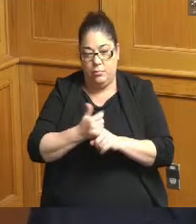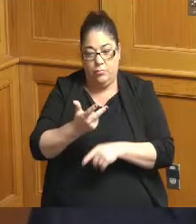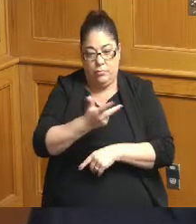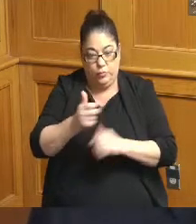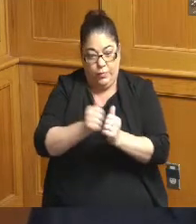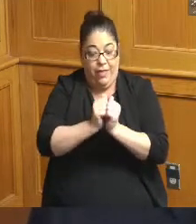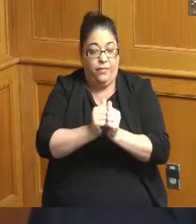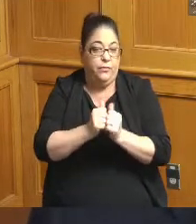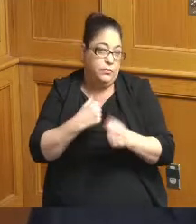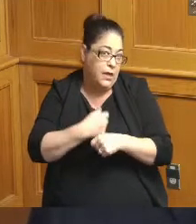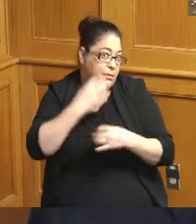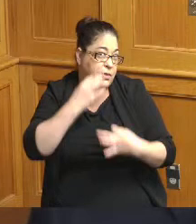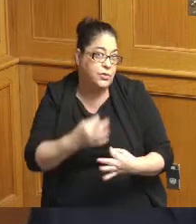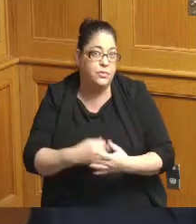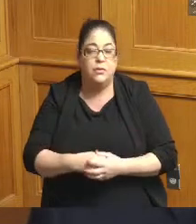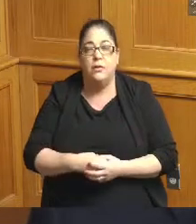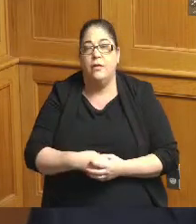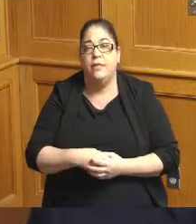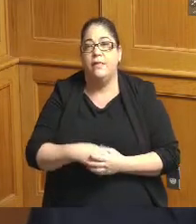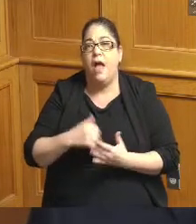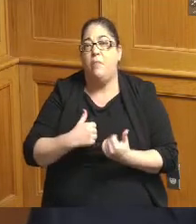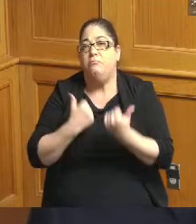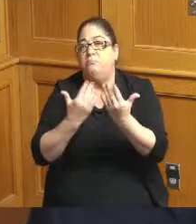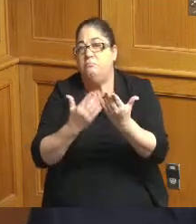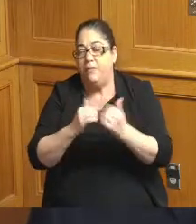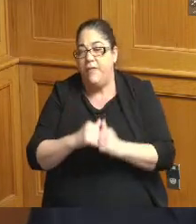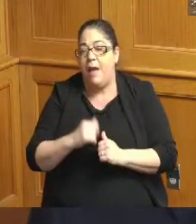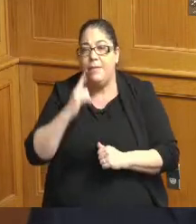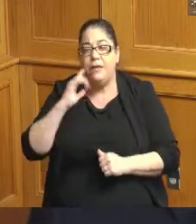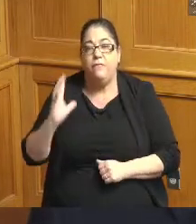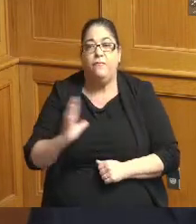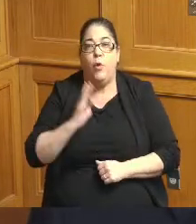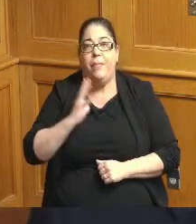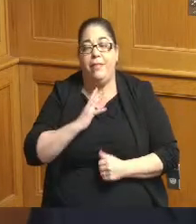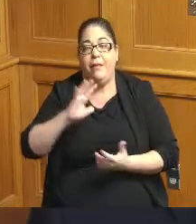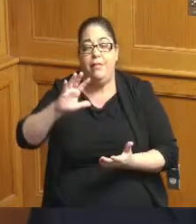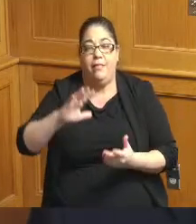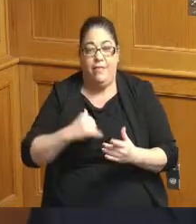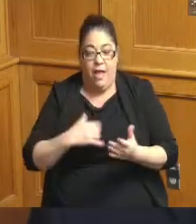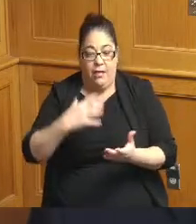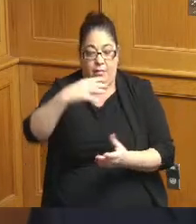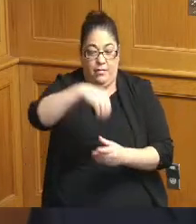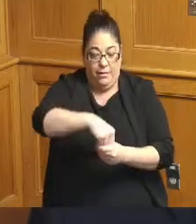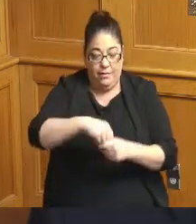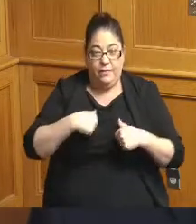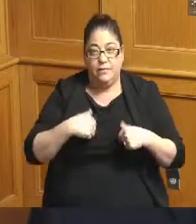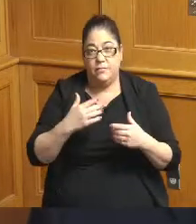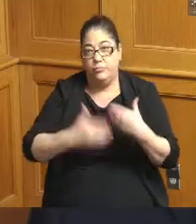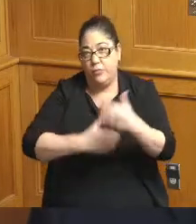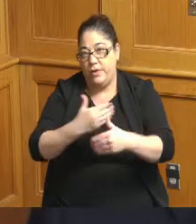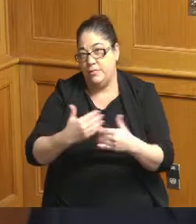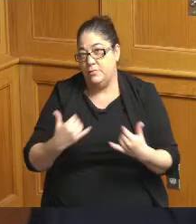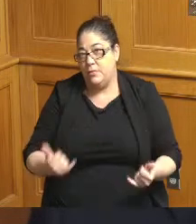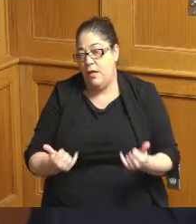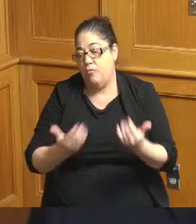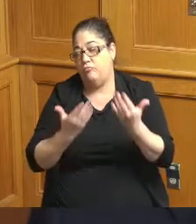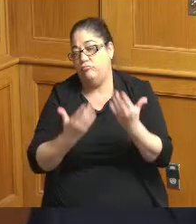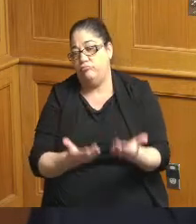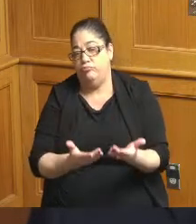I just raised that in order to formally integrate this into the process and and include it in the